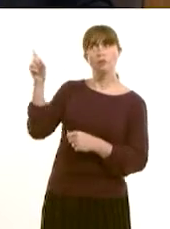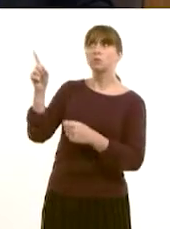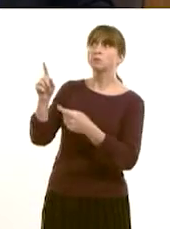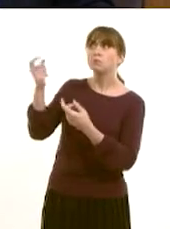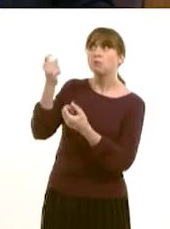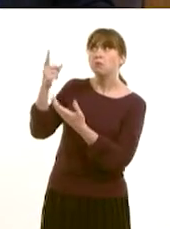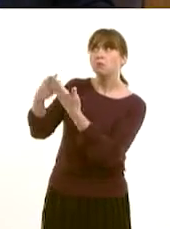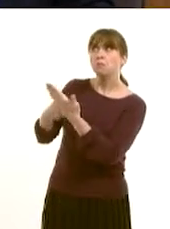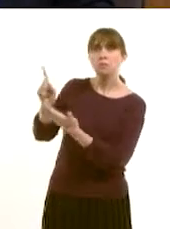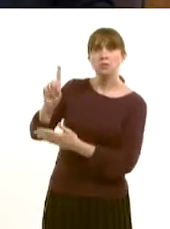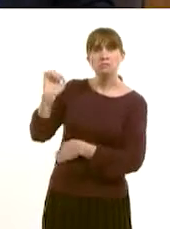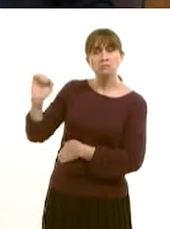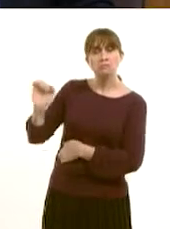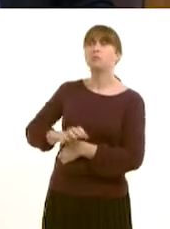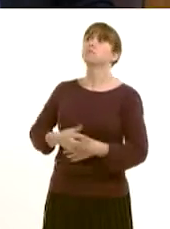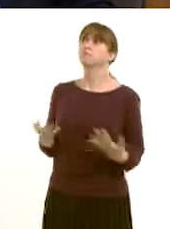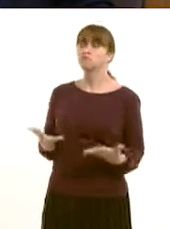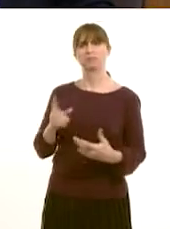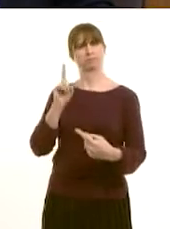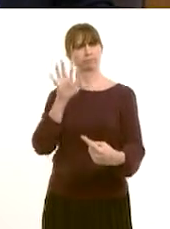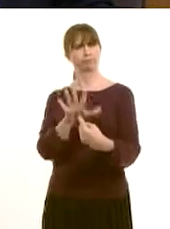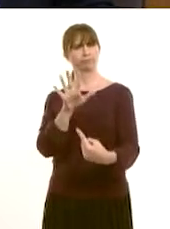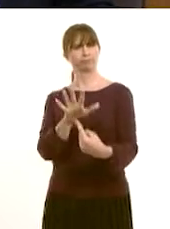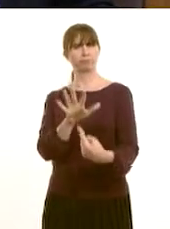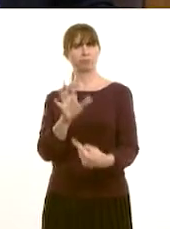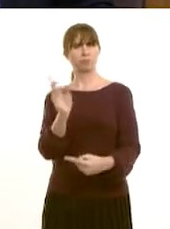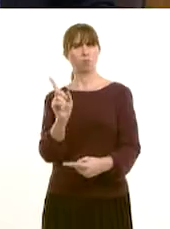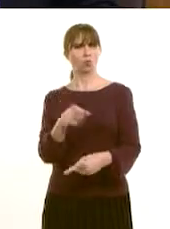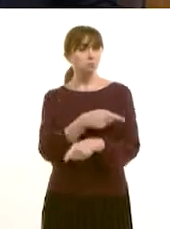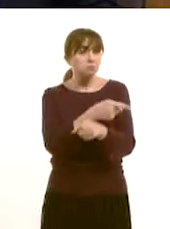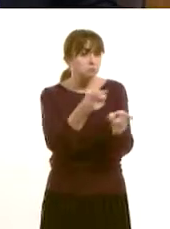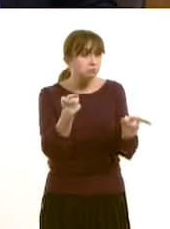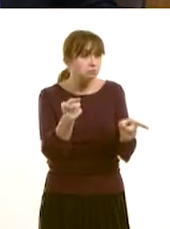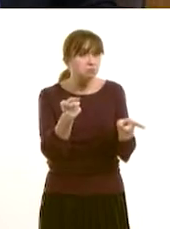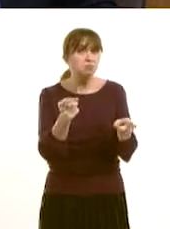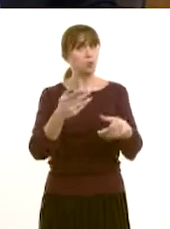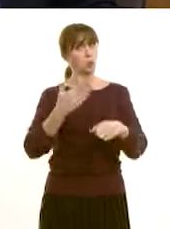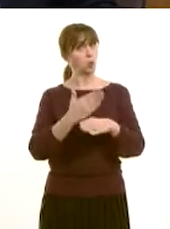But itís hugely important, of course, that the interests of those who work on a Sunday